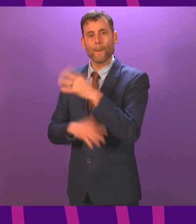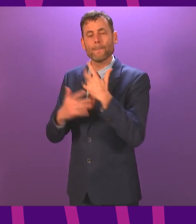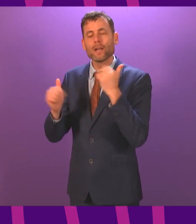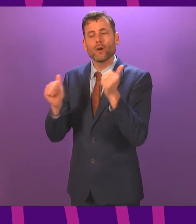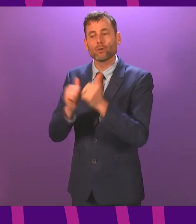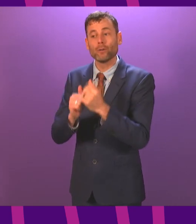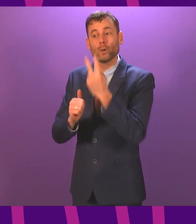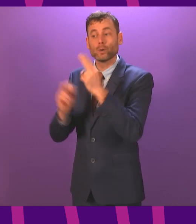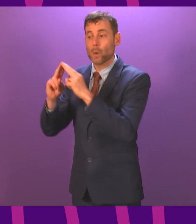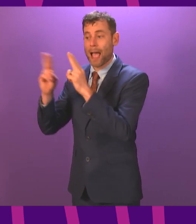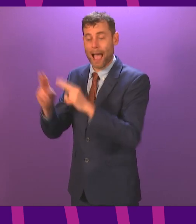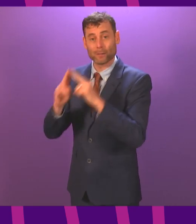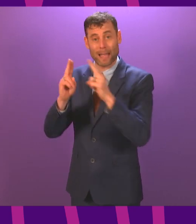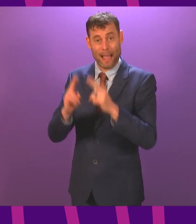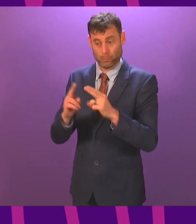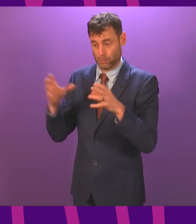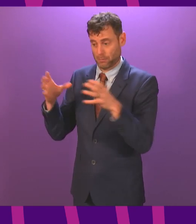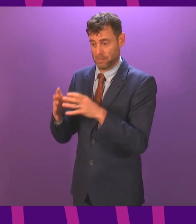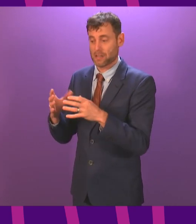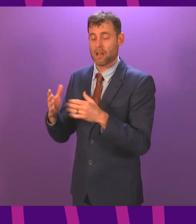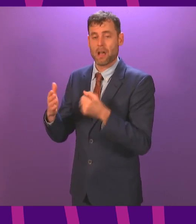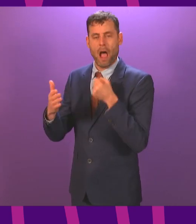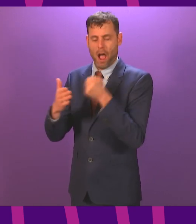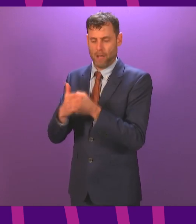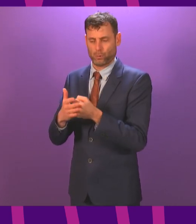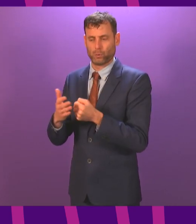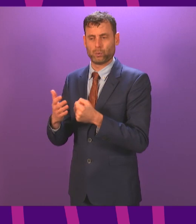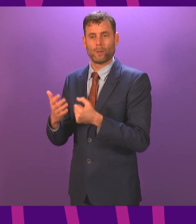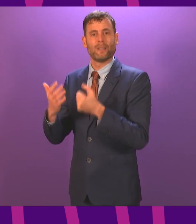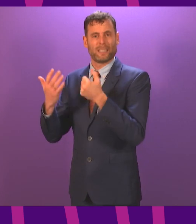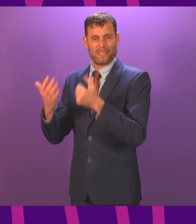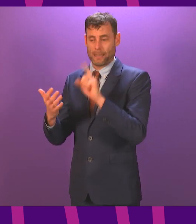up to six people from two households in Shetland, Orkney and the Western Isles would be allowed